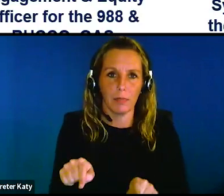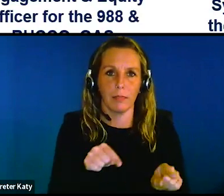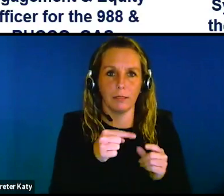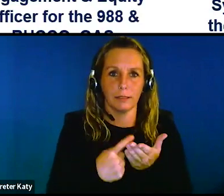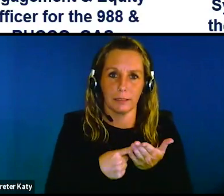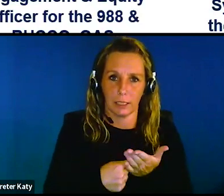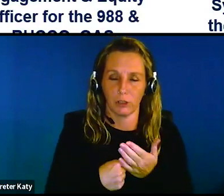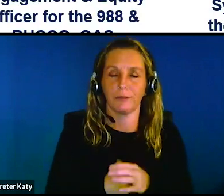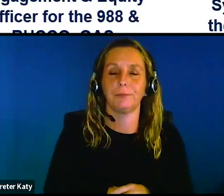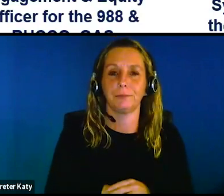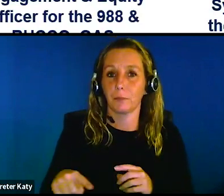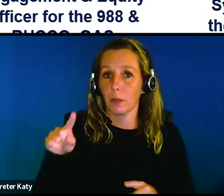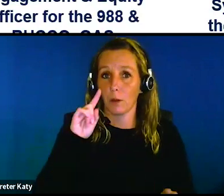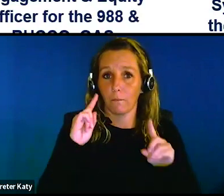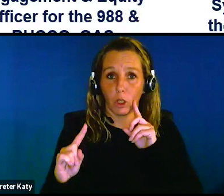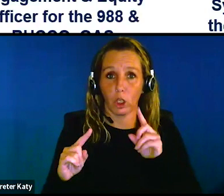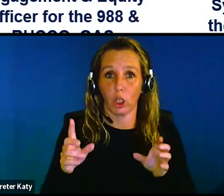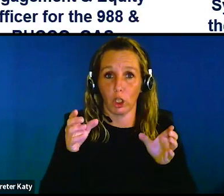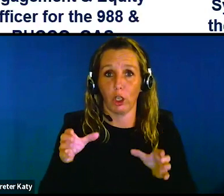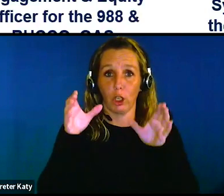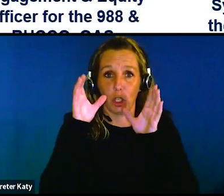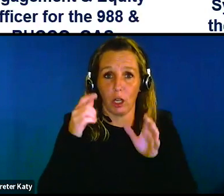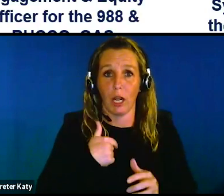As you've heard, I am the office